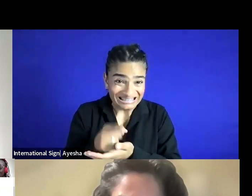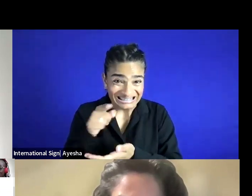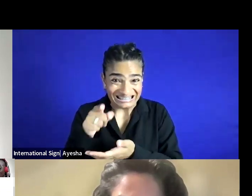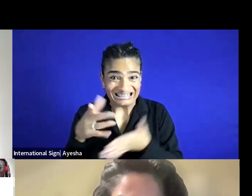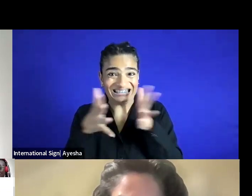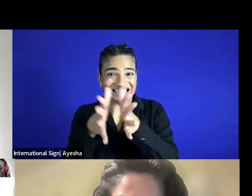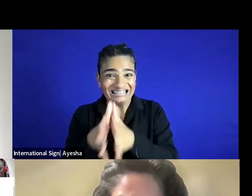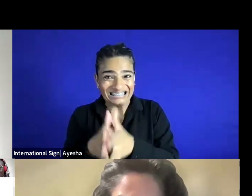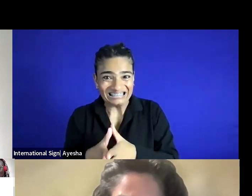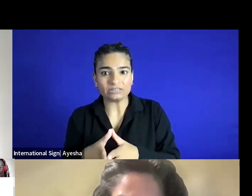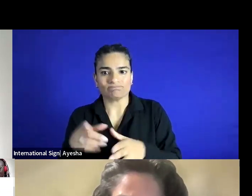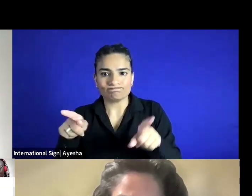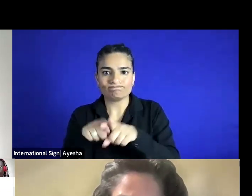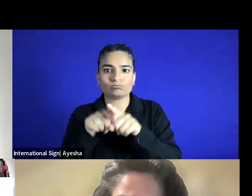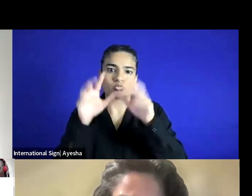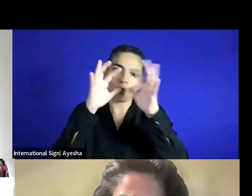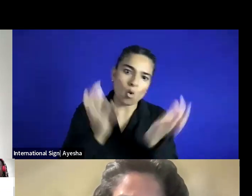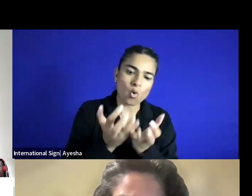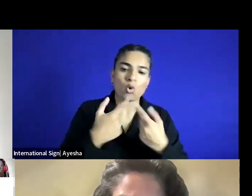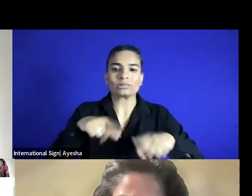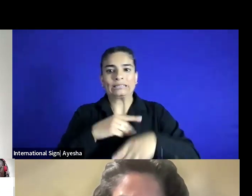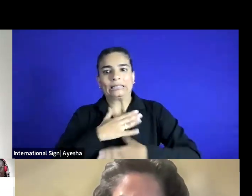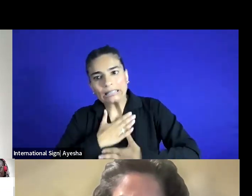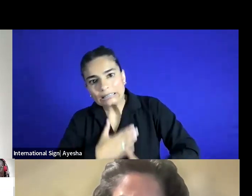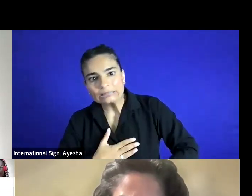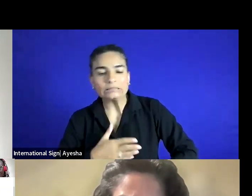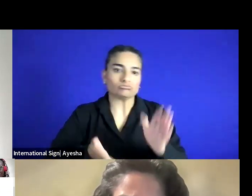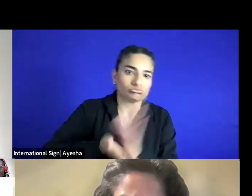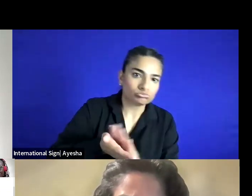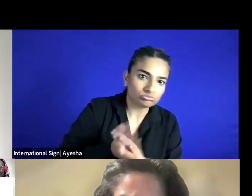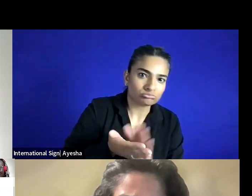And also it's going to be open throughout before the forum and also throughout the forum week.